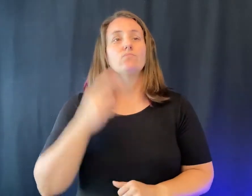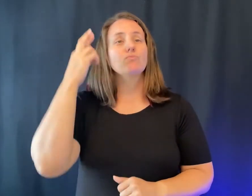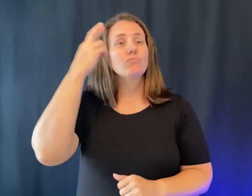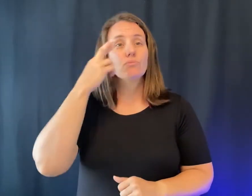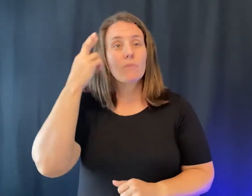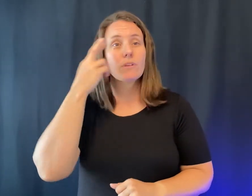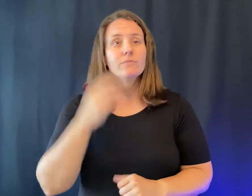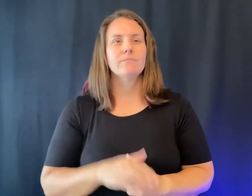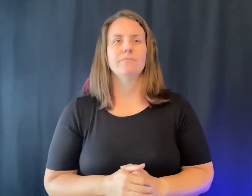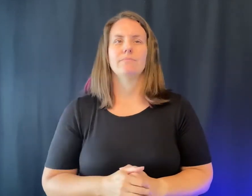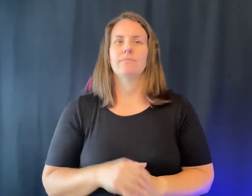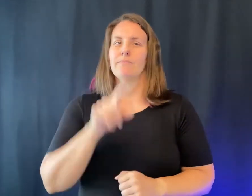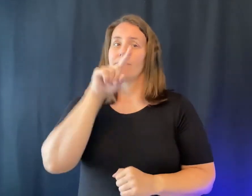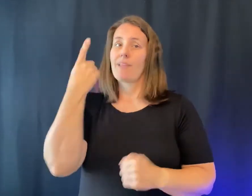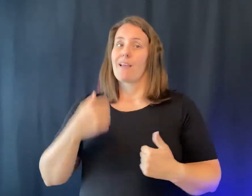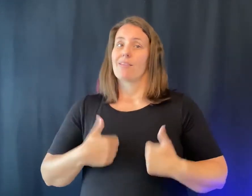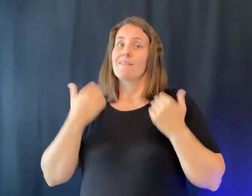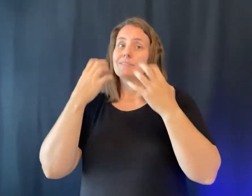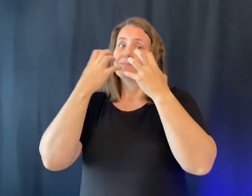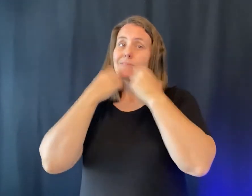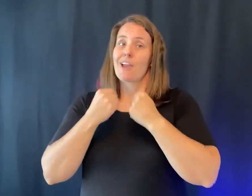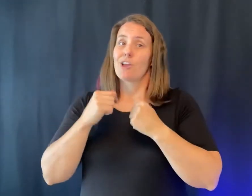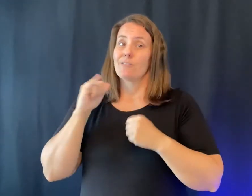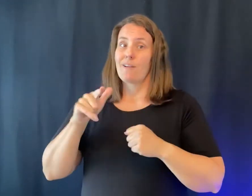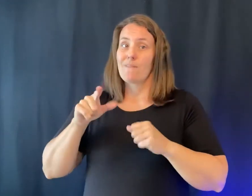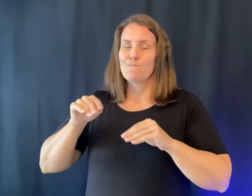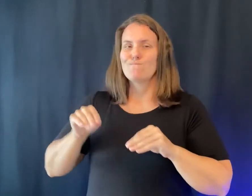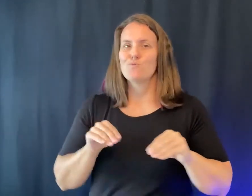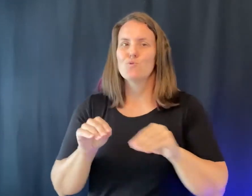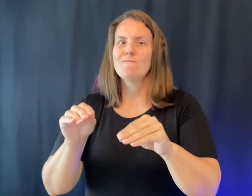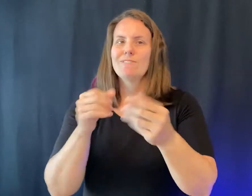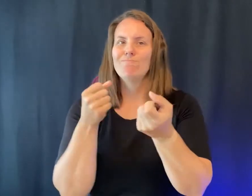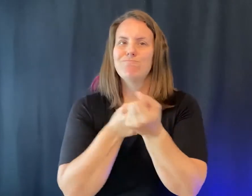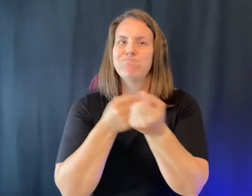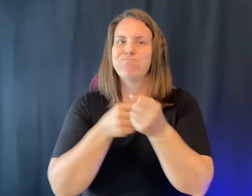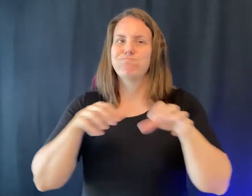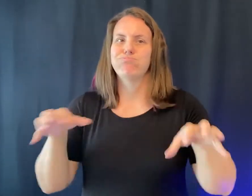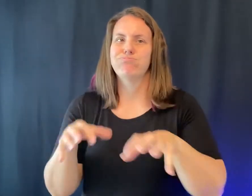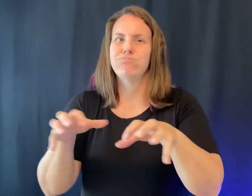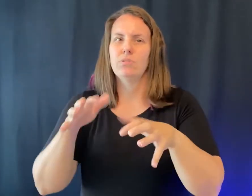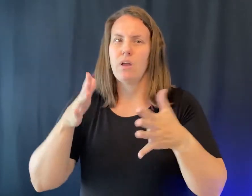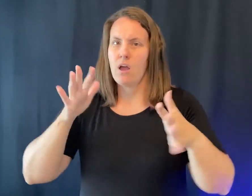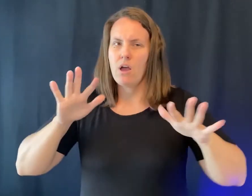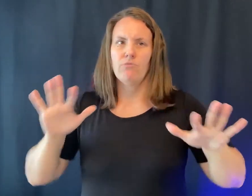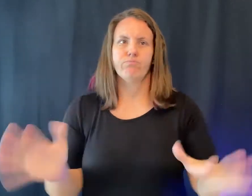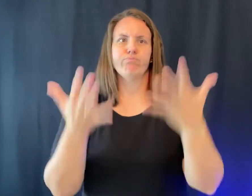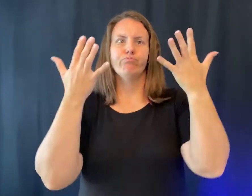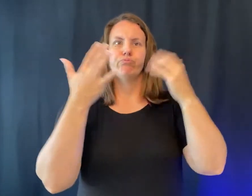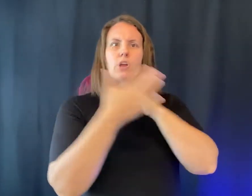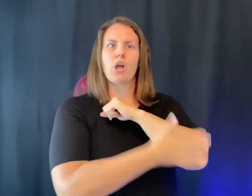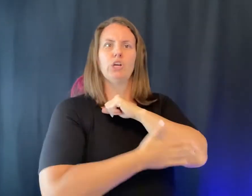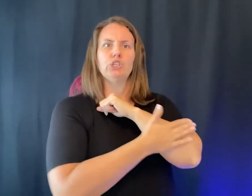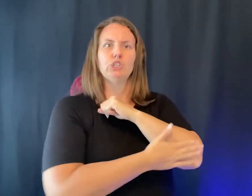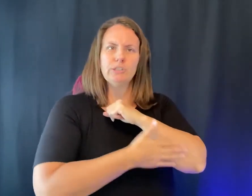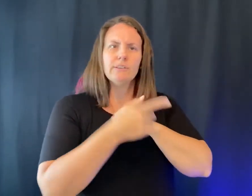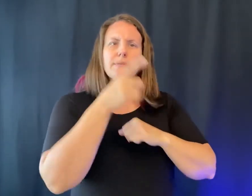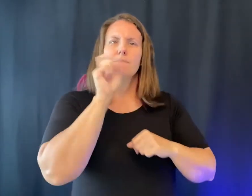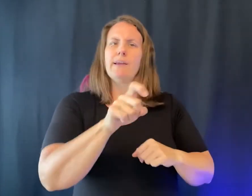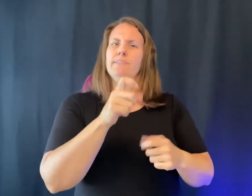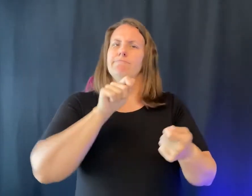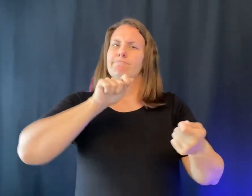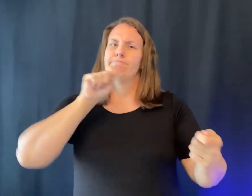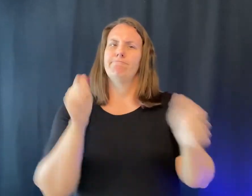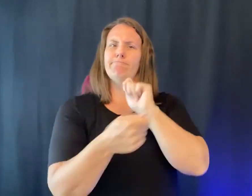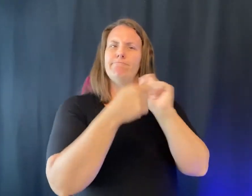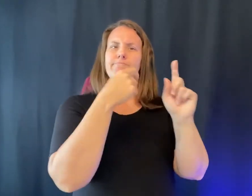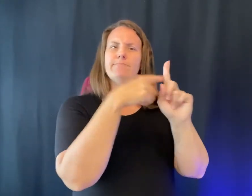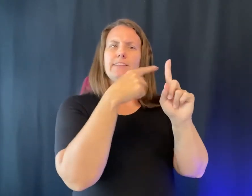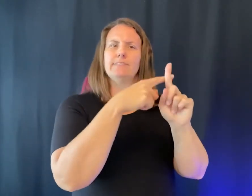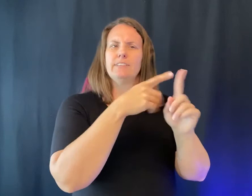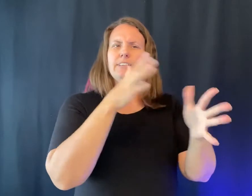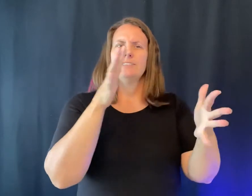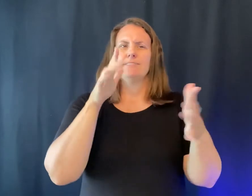The rationale is from The Black Lives Matter movement that motivated this country to make positive change